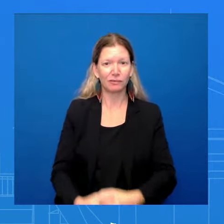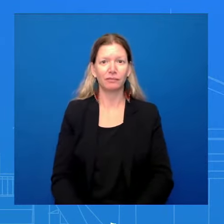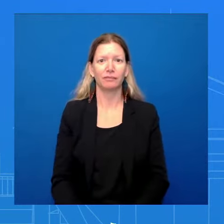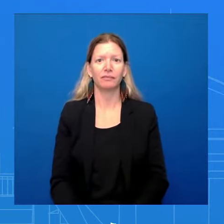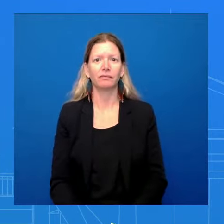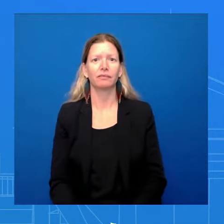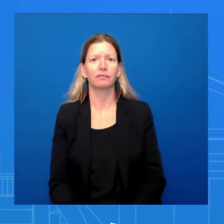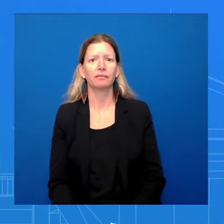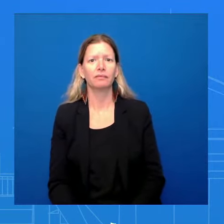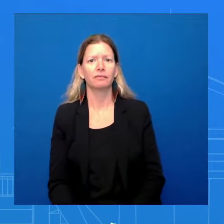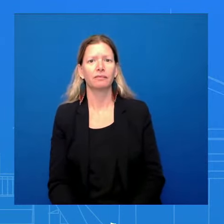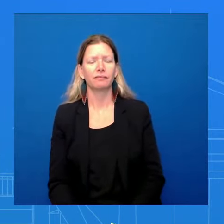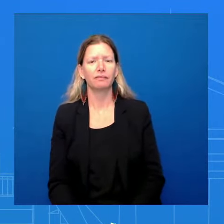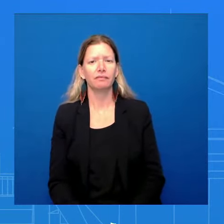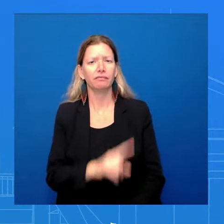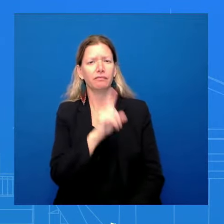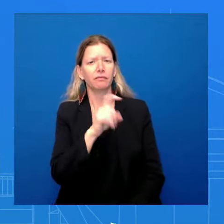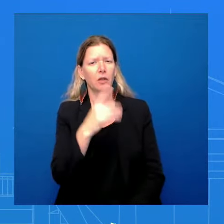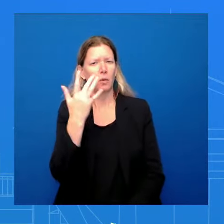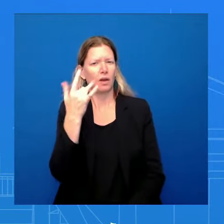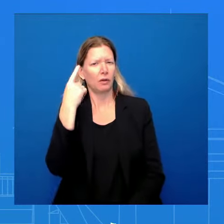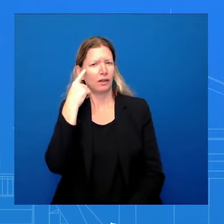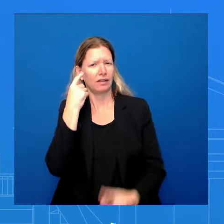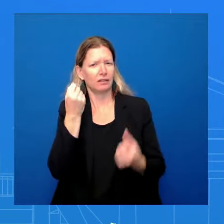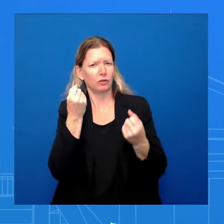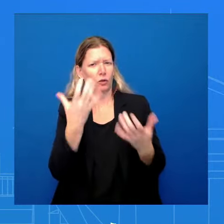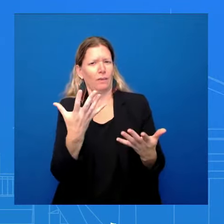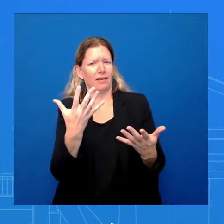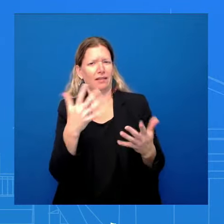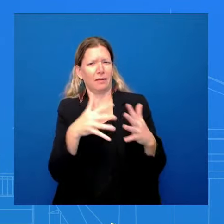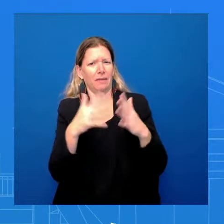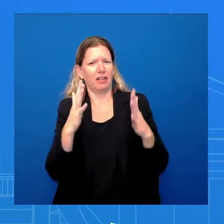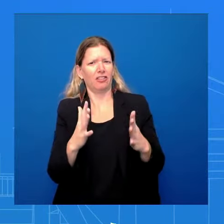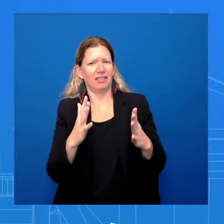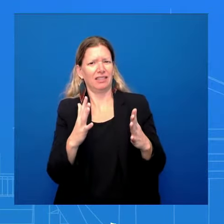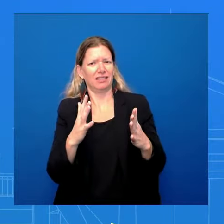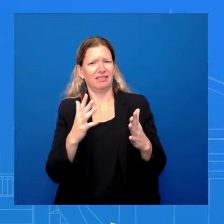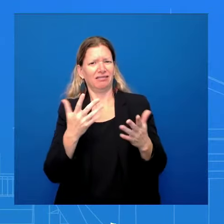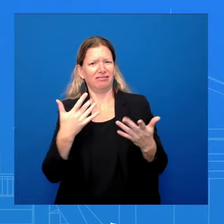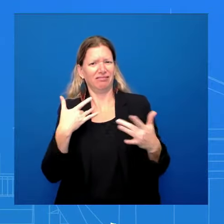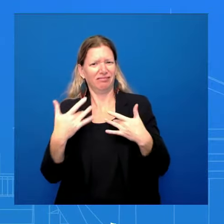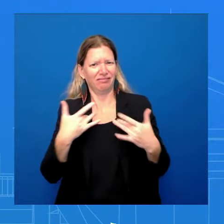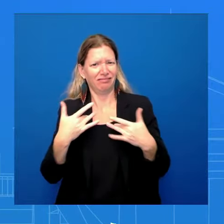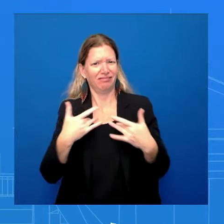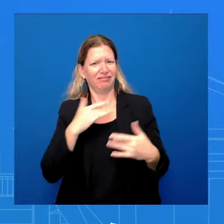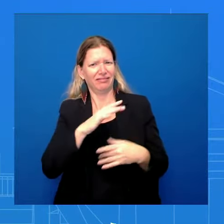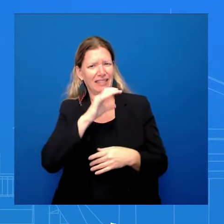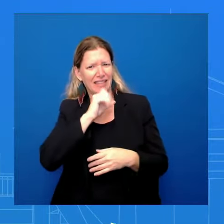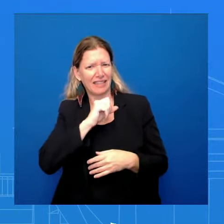they have concerns about someone in their 80s being President? Ms. Jean-Pierre: You know, I can't speak to every American out there and their concerns.